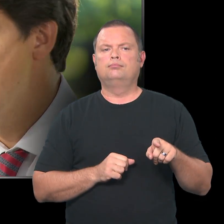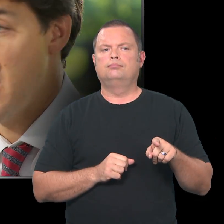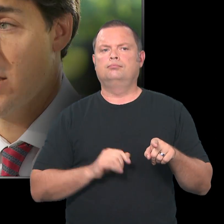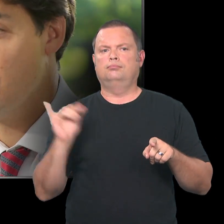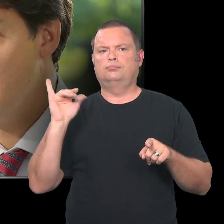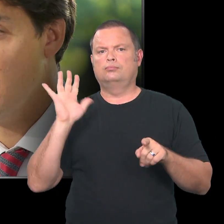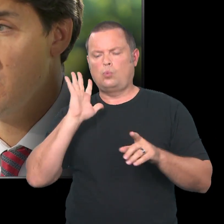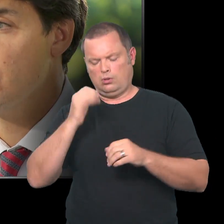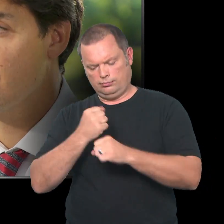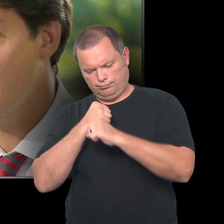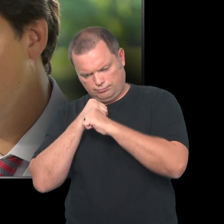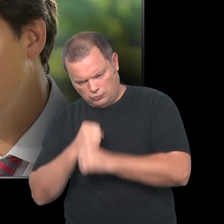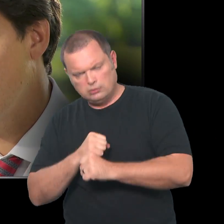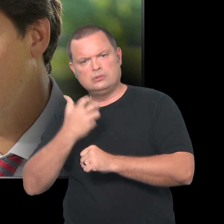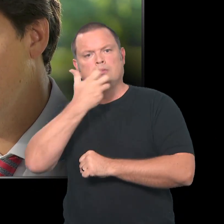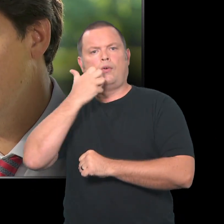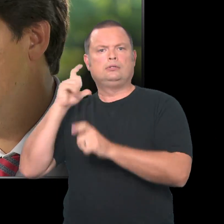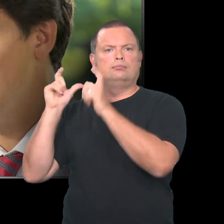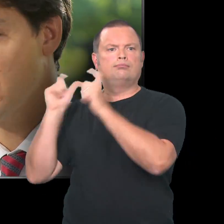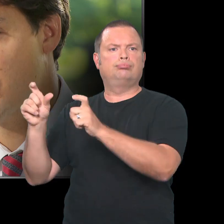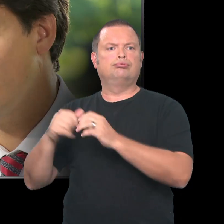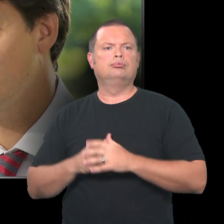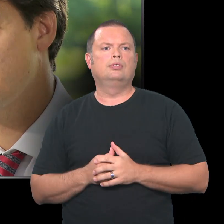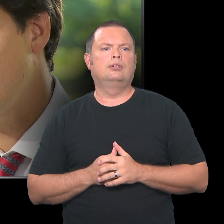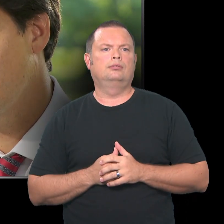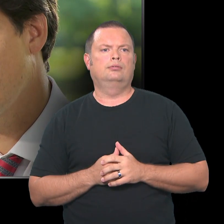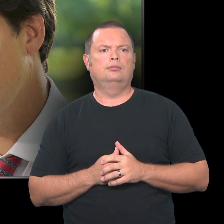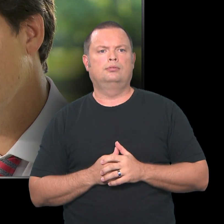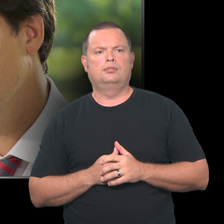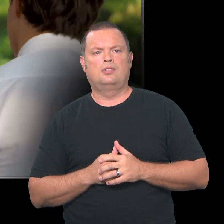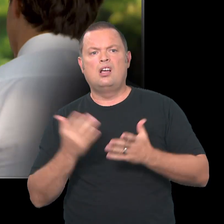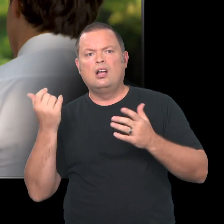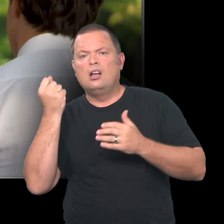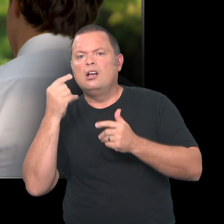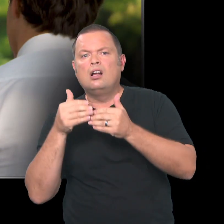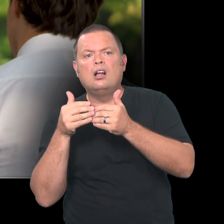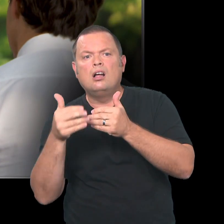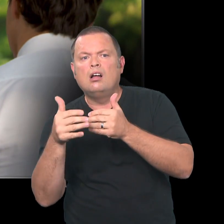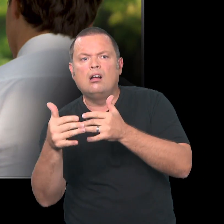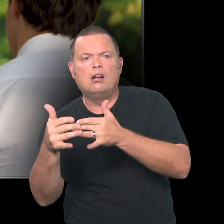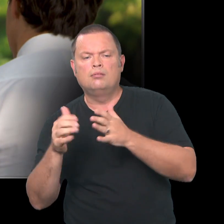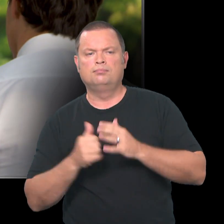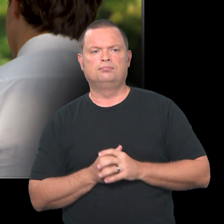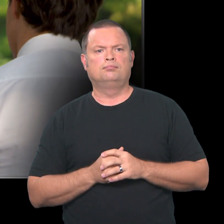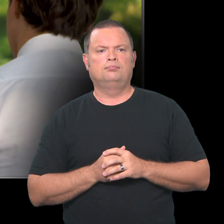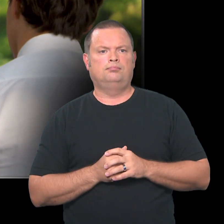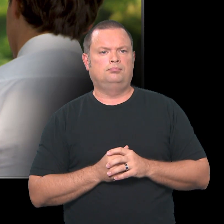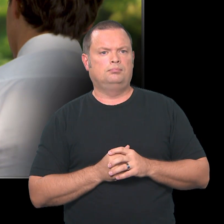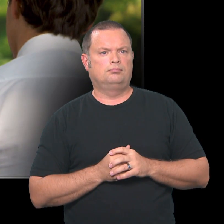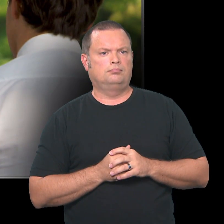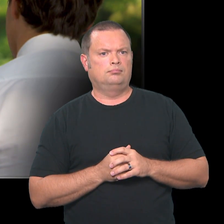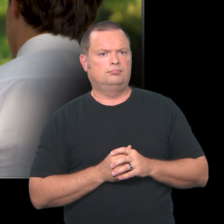and protect our security at the same time, as we did in the years following 9/11. As we have always been able to do.